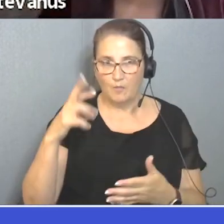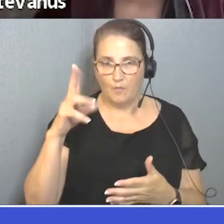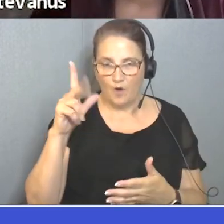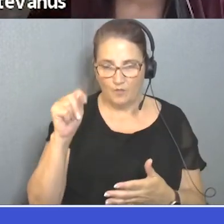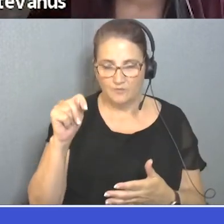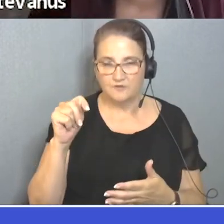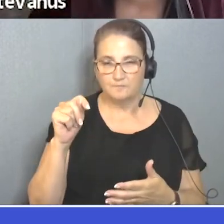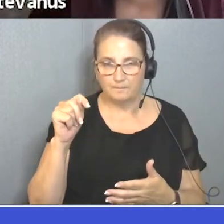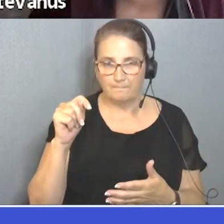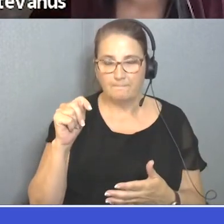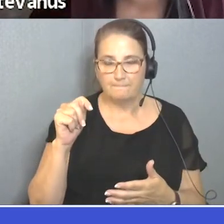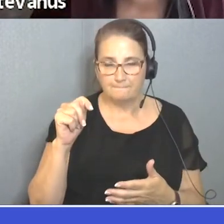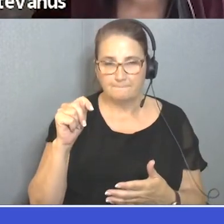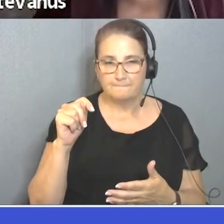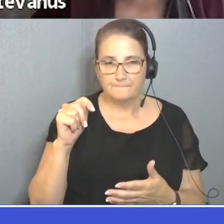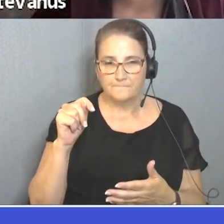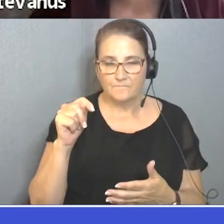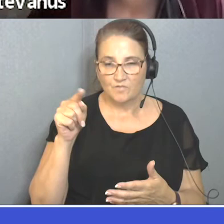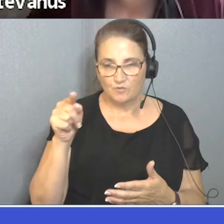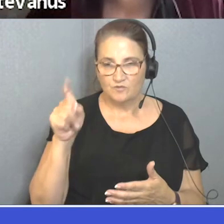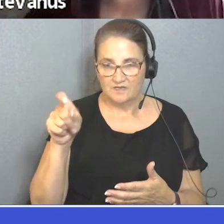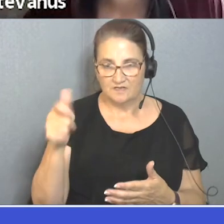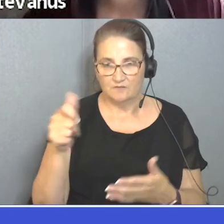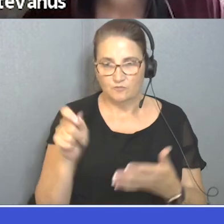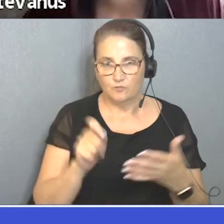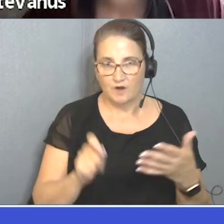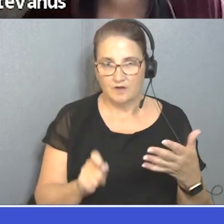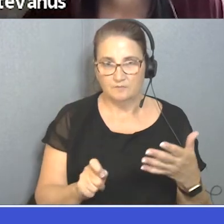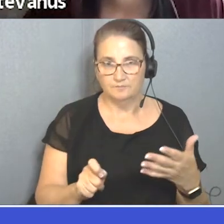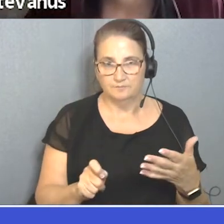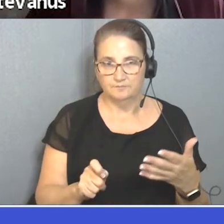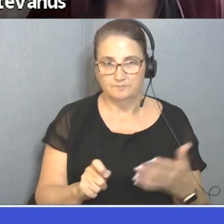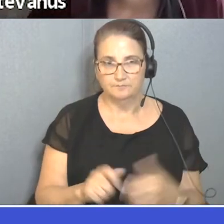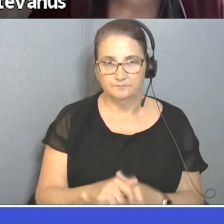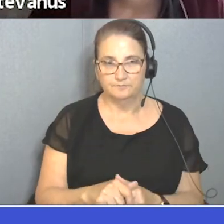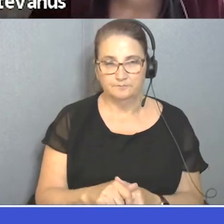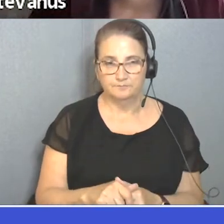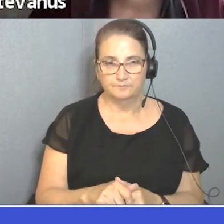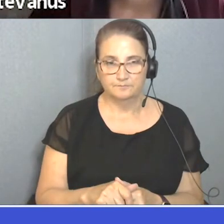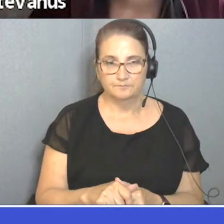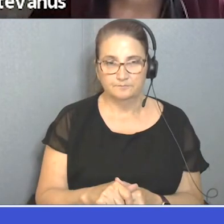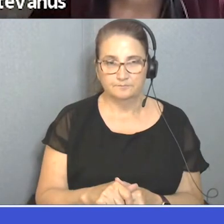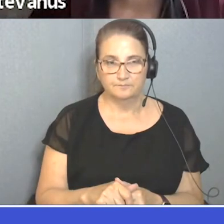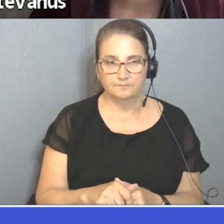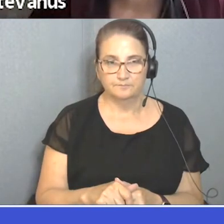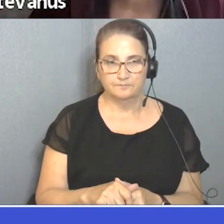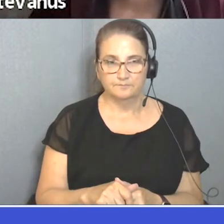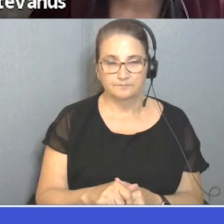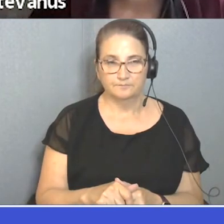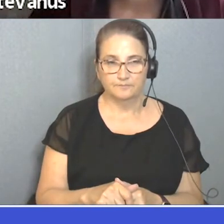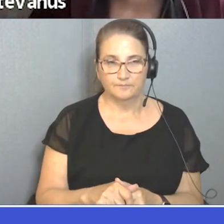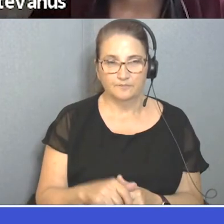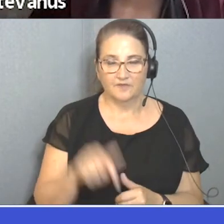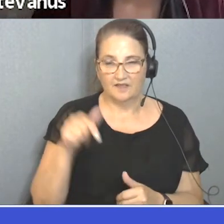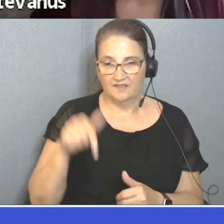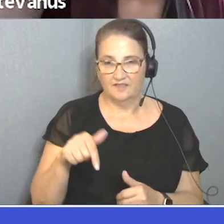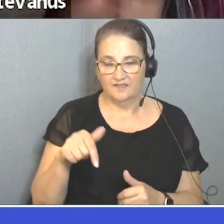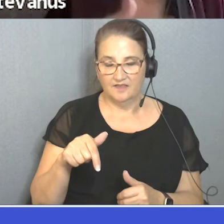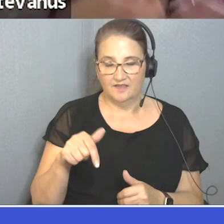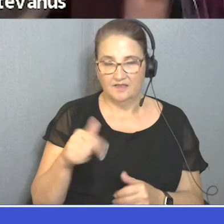The first free write prompt, so again, I would invite you